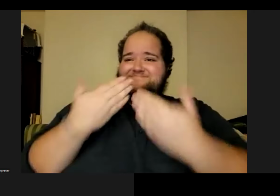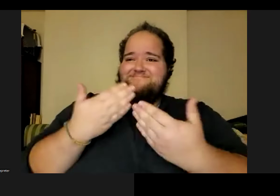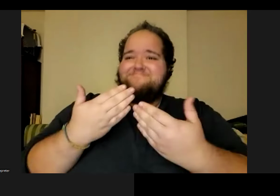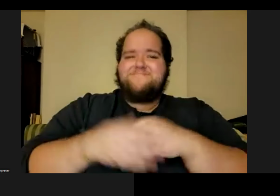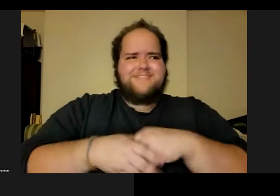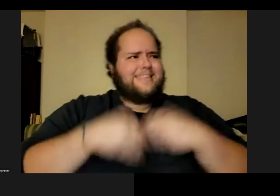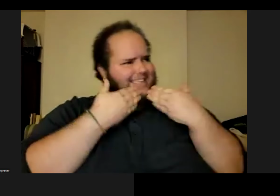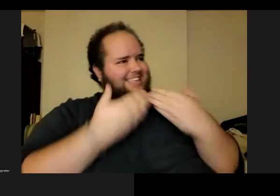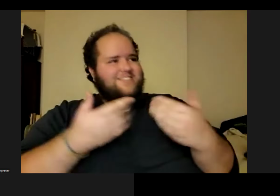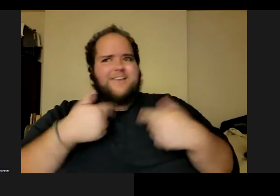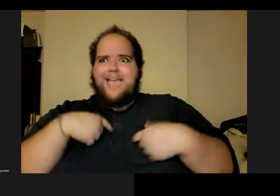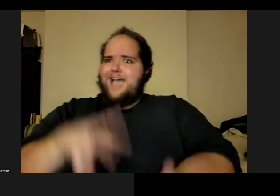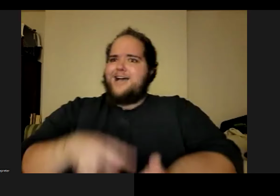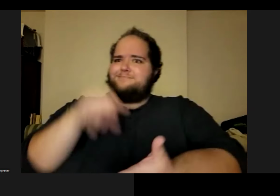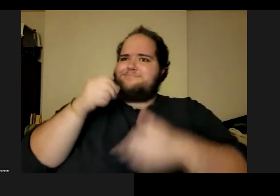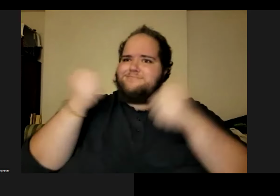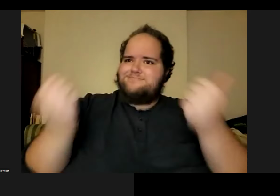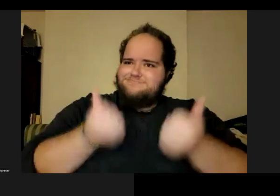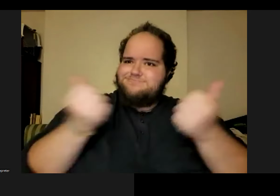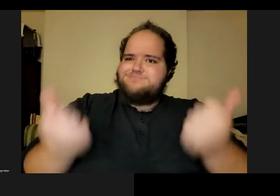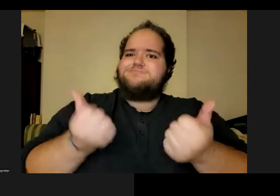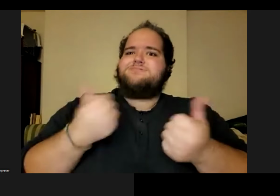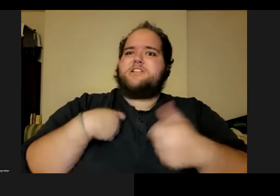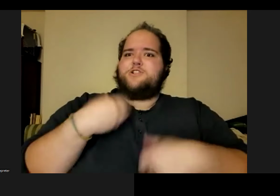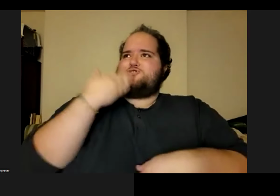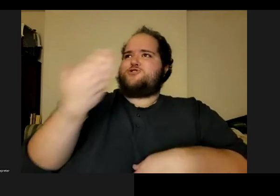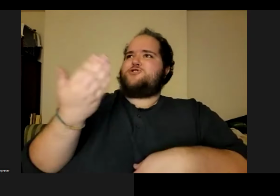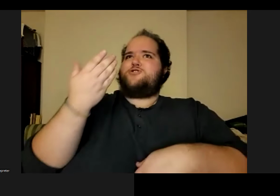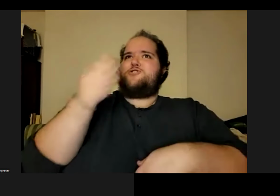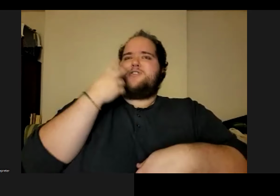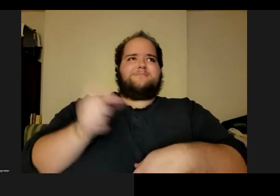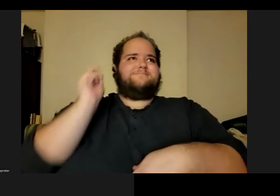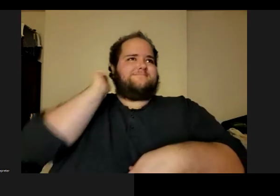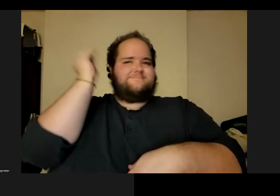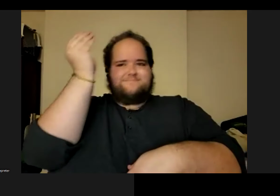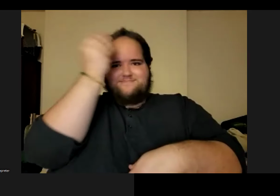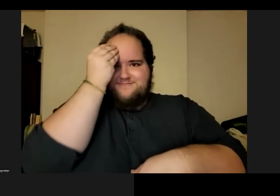did learn a lot and it was good to refresh and you know because things change and evolve and